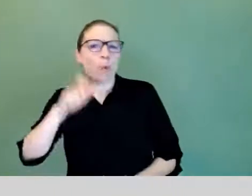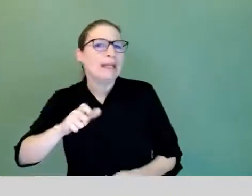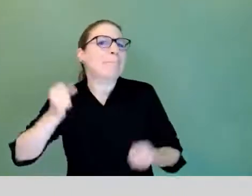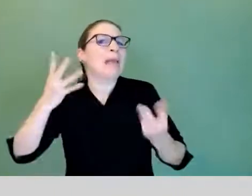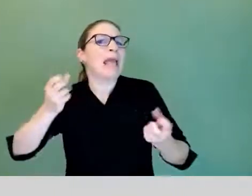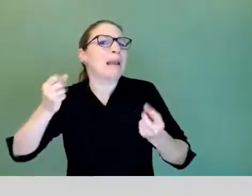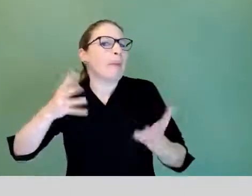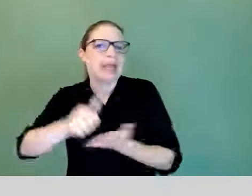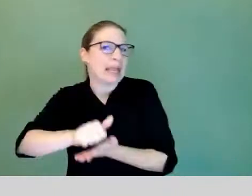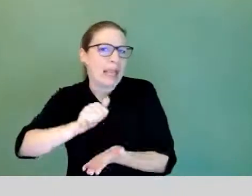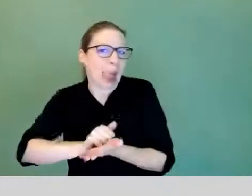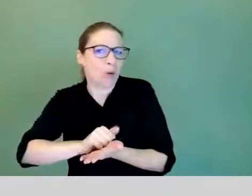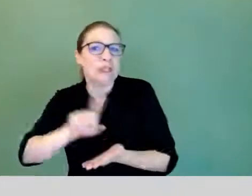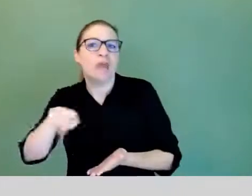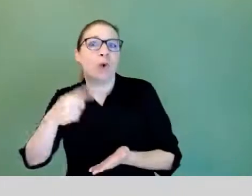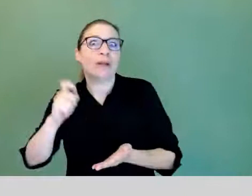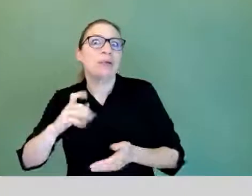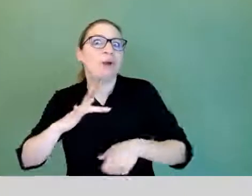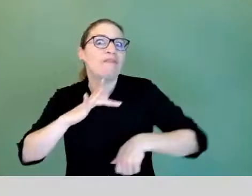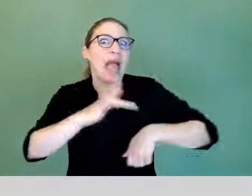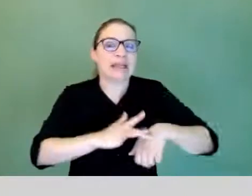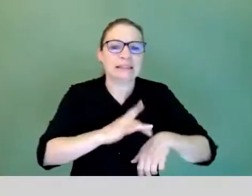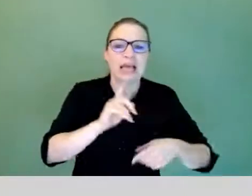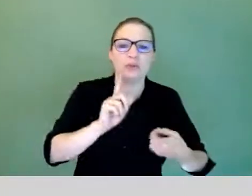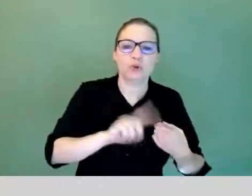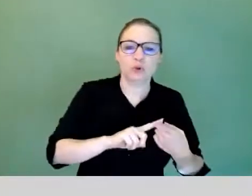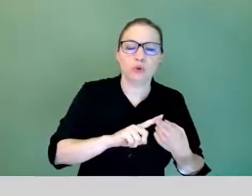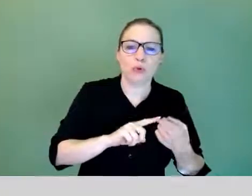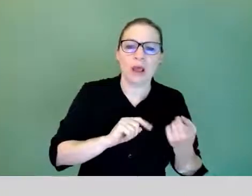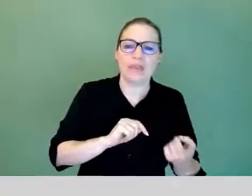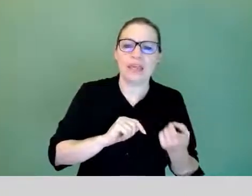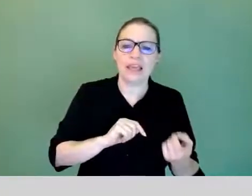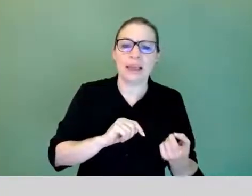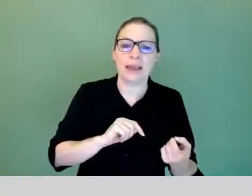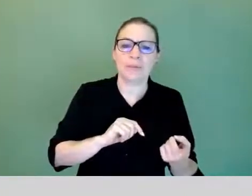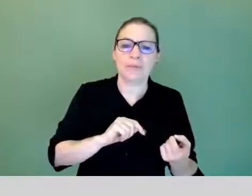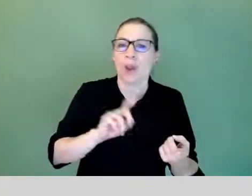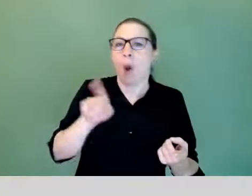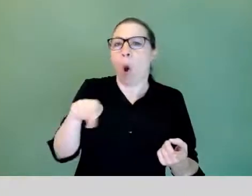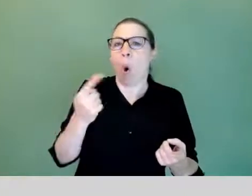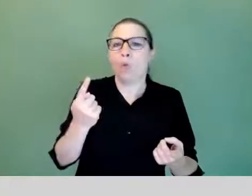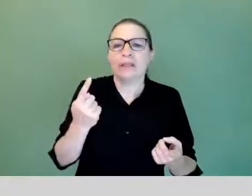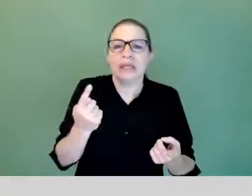They just need to get access to the or gain access to the only few accounts.